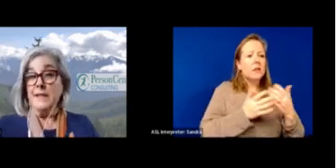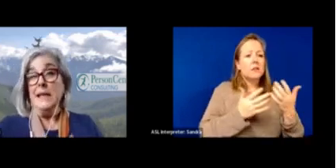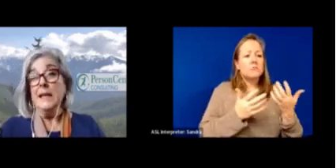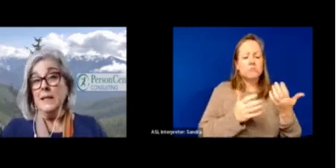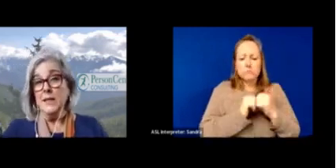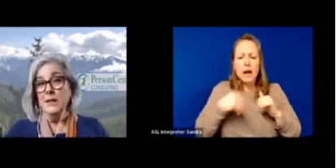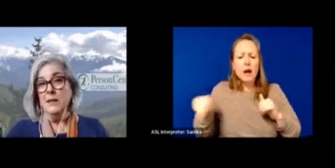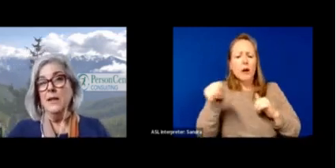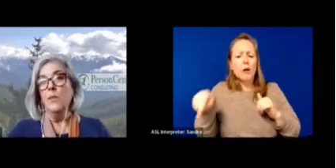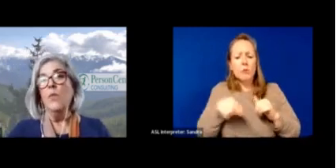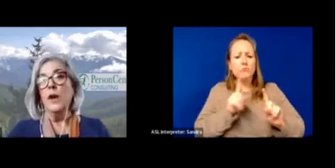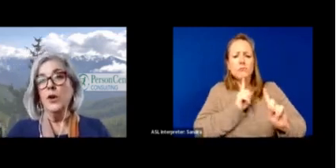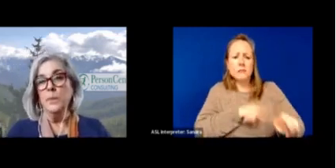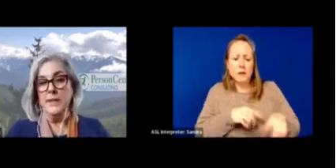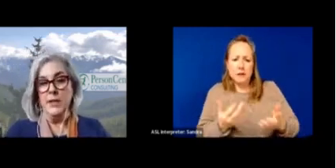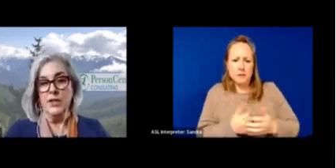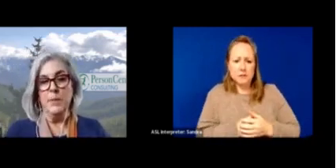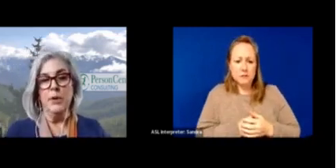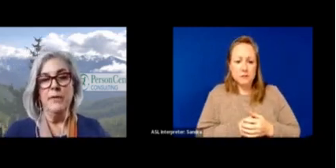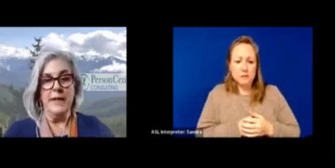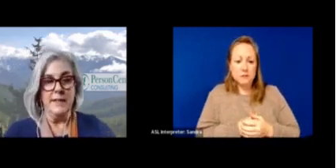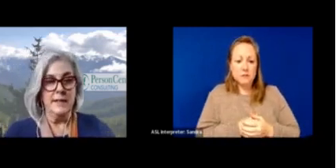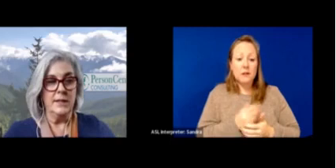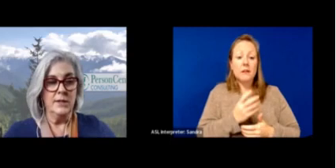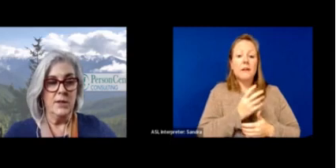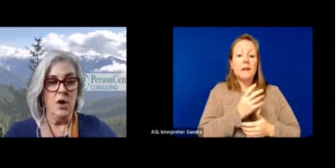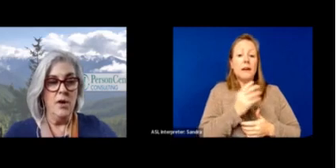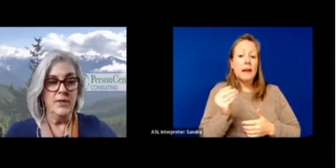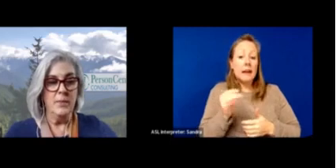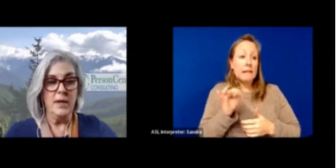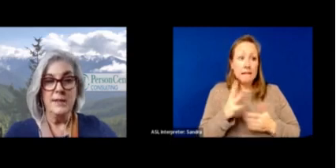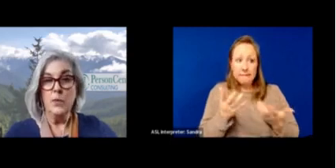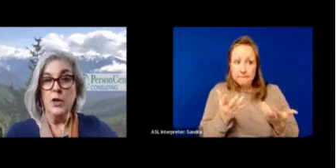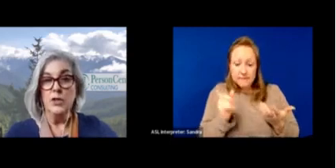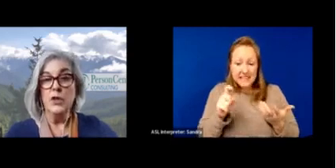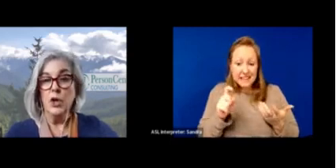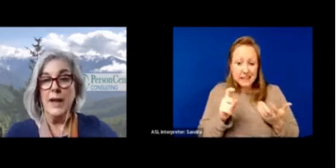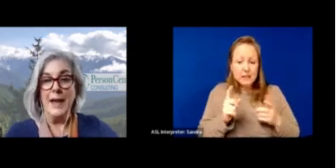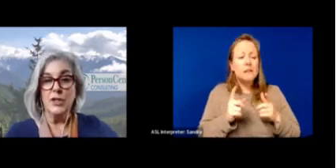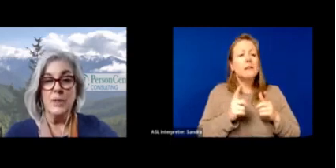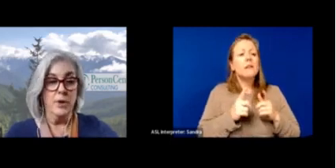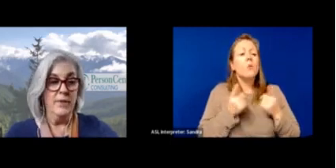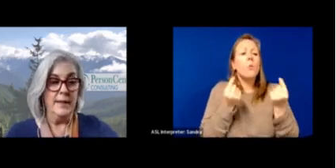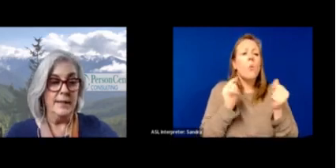it's needed, then what could potentially prevent it? So are there some things that we could do that could actually prevent